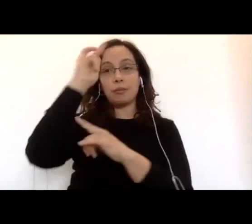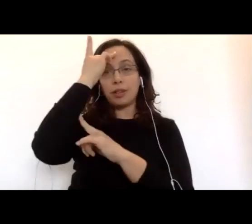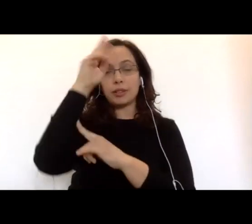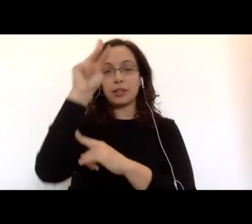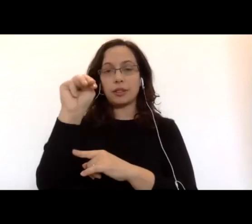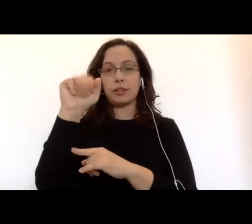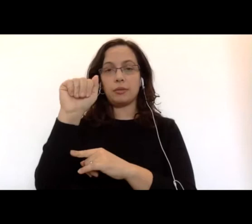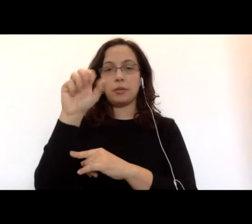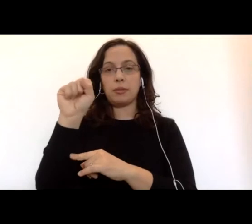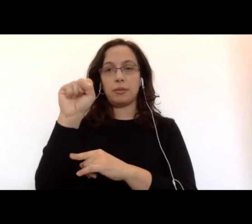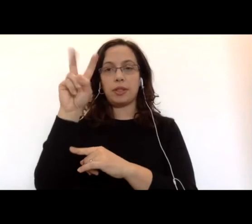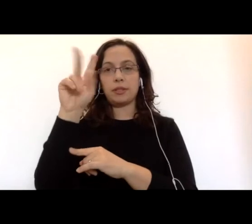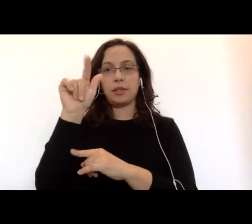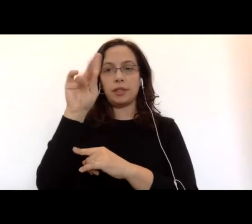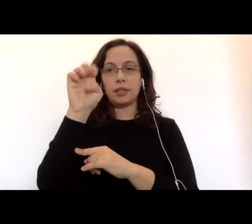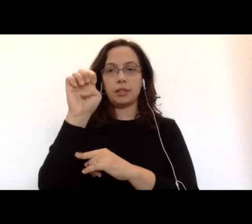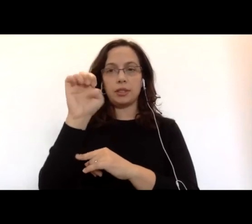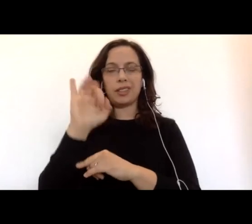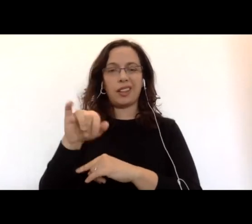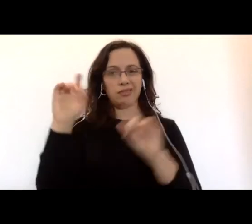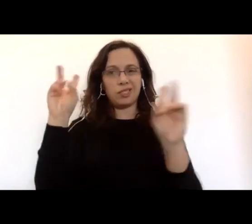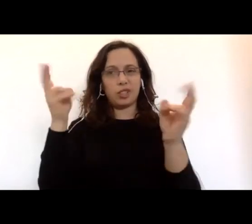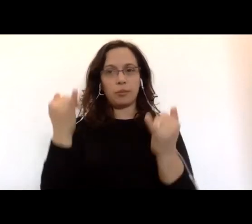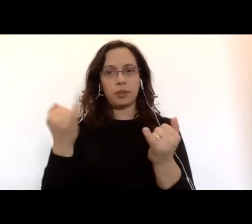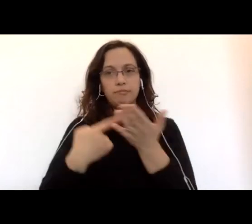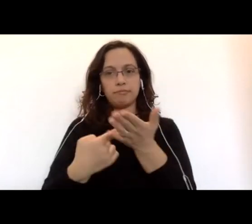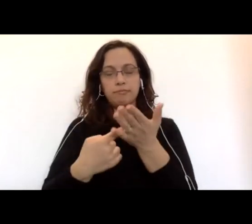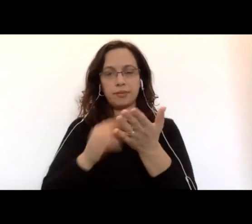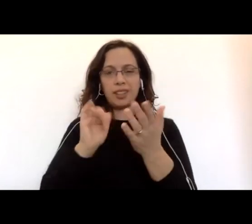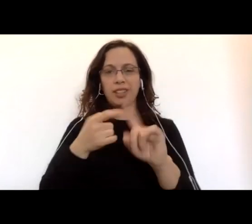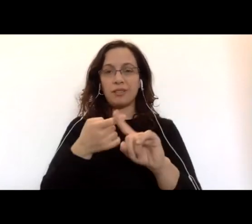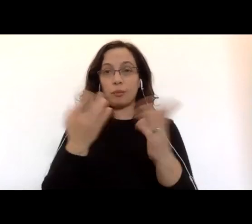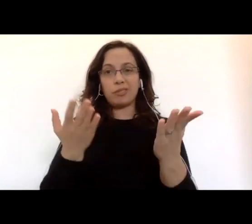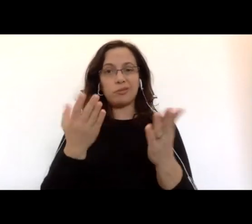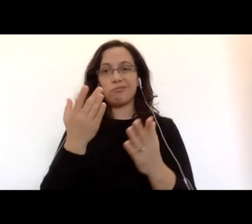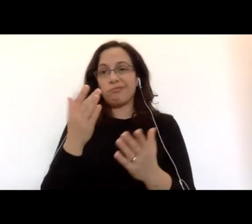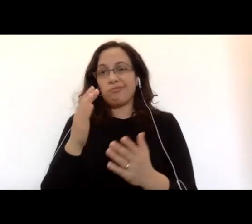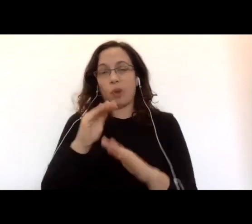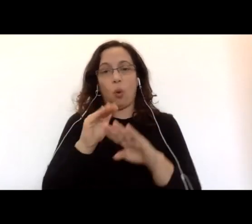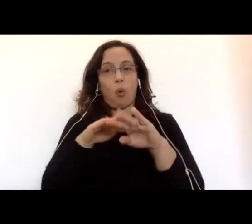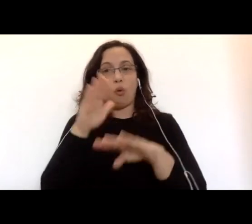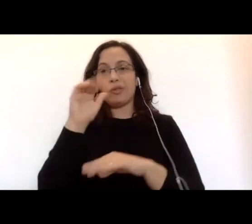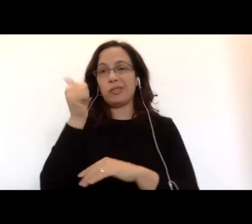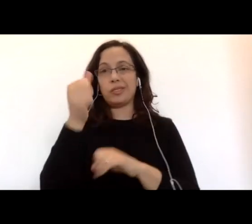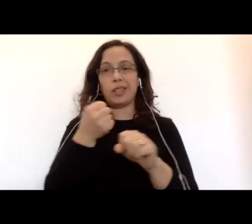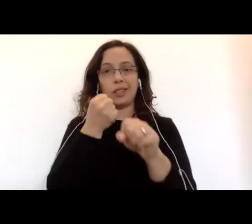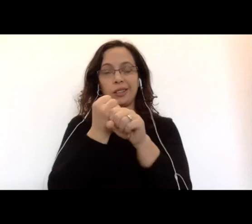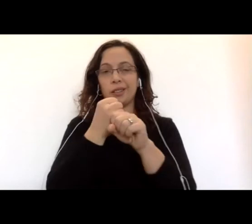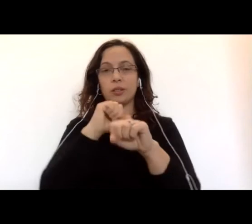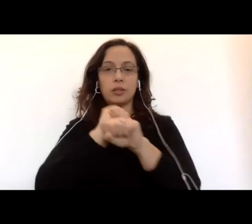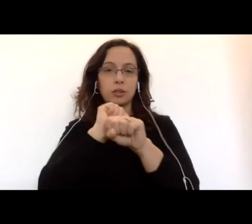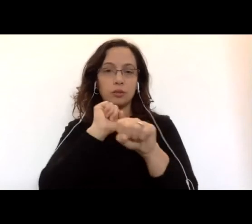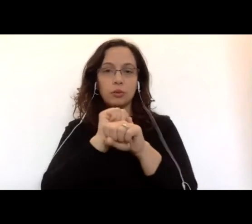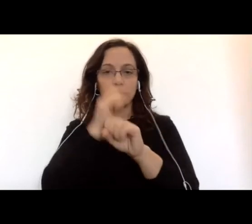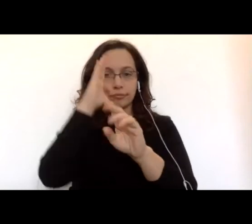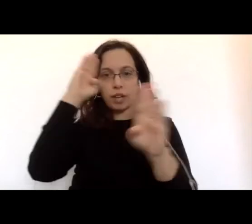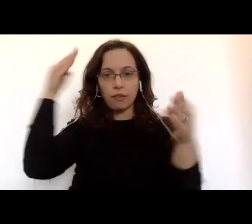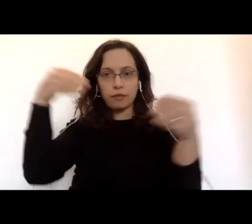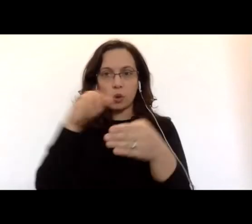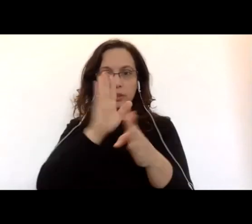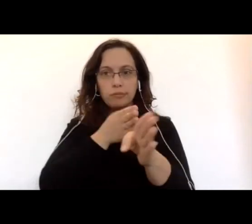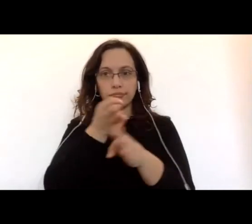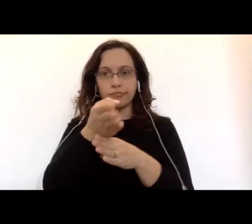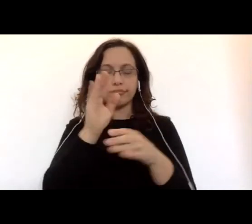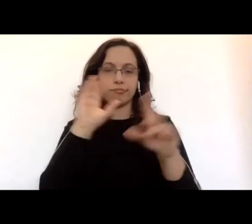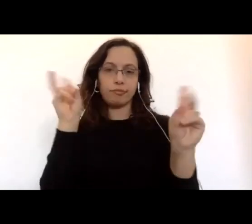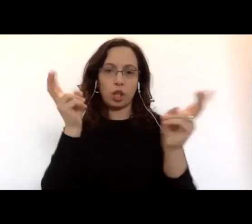be speaking really emerges from you know over a decade of work in this area and um and I know